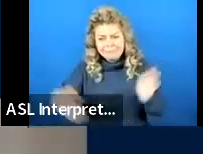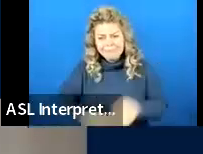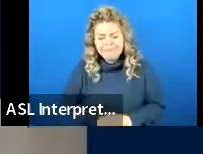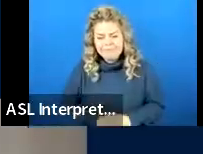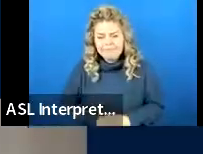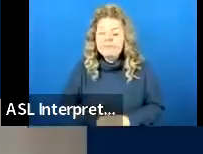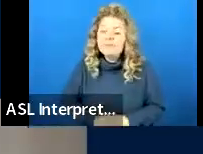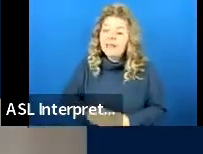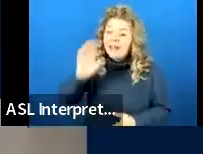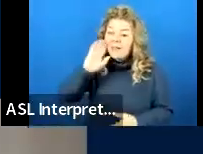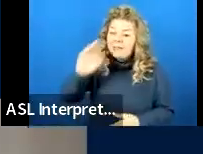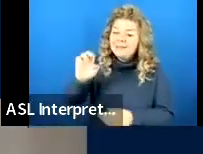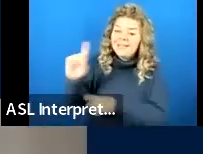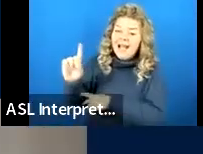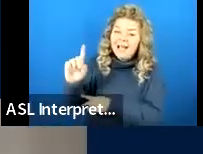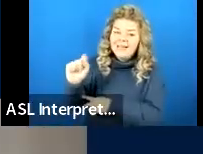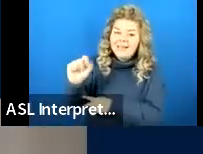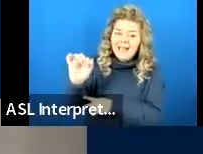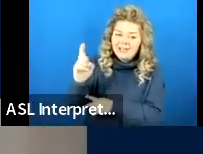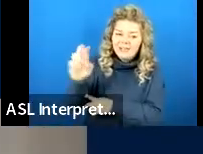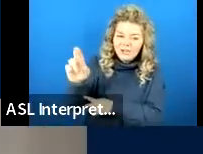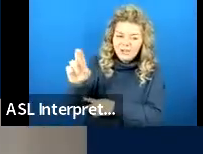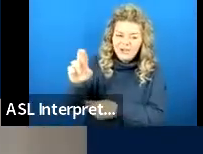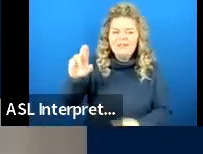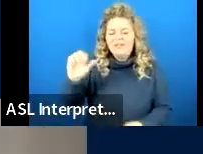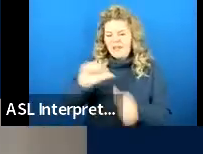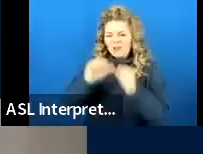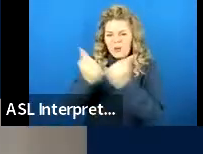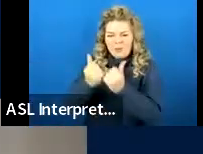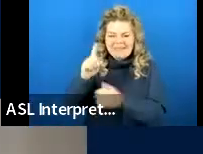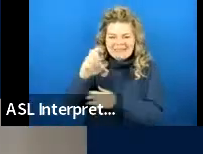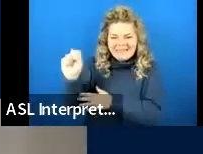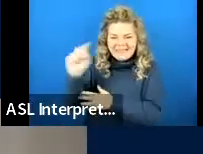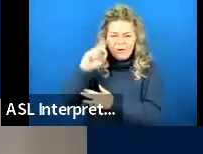I am Todd Ester, associate Dean for DEI at the School of Dentistry.